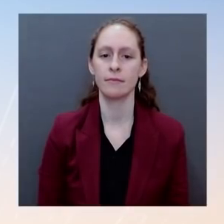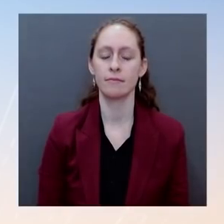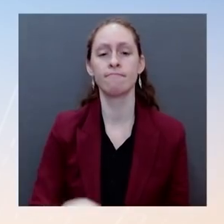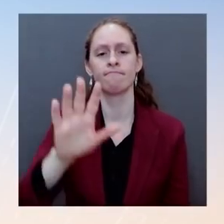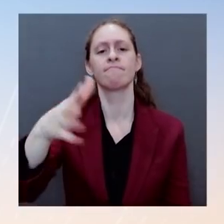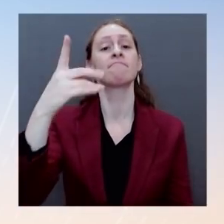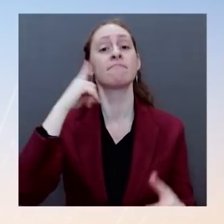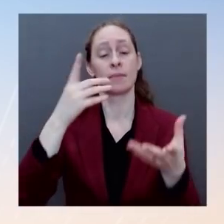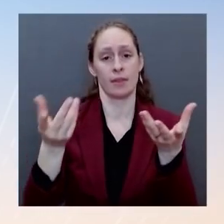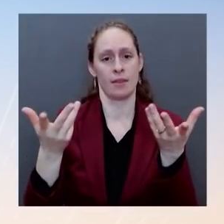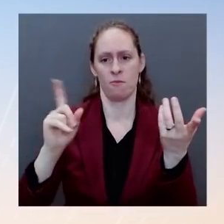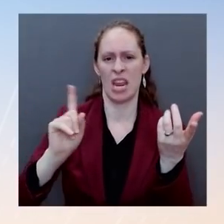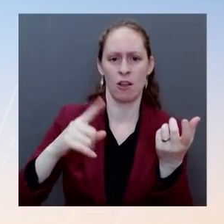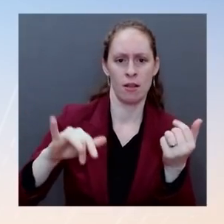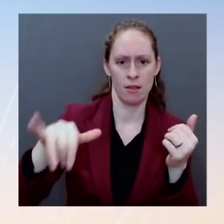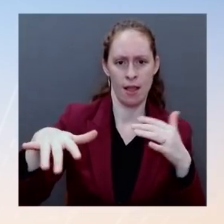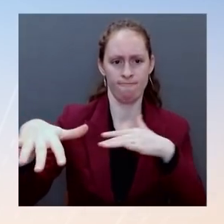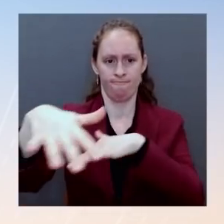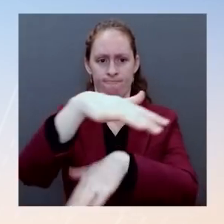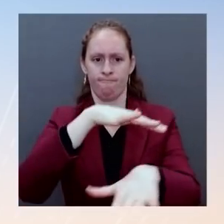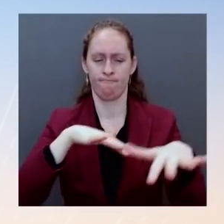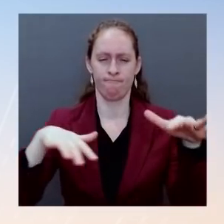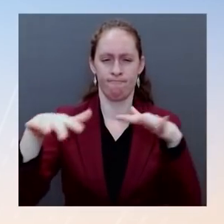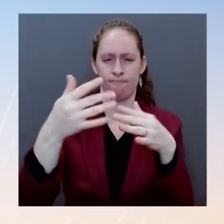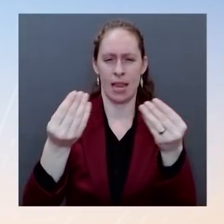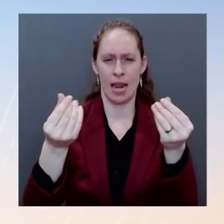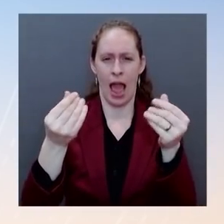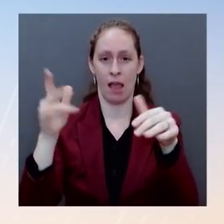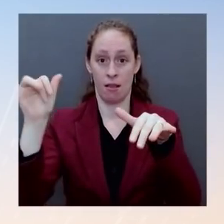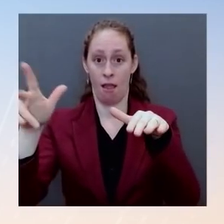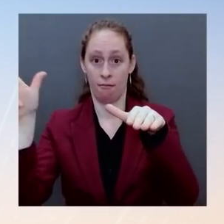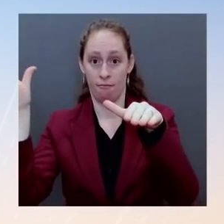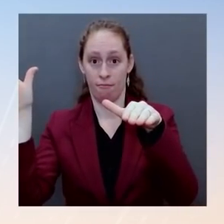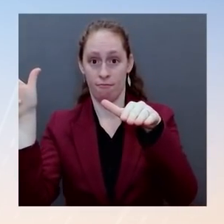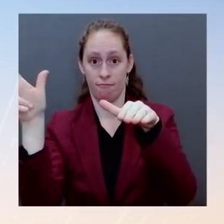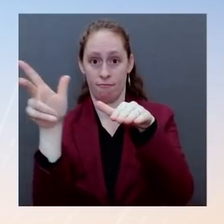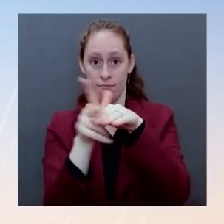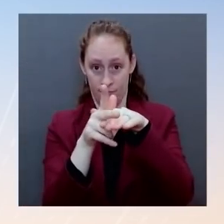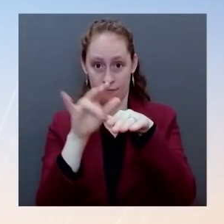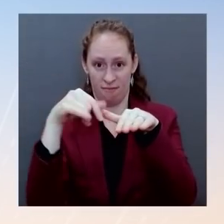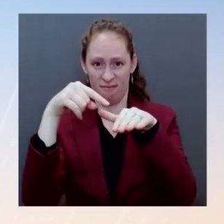at one location, it creates a bottleneck, it means fewer things moving through. If you can push those --